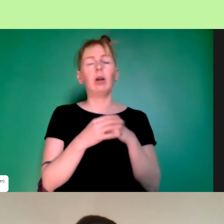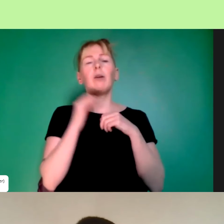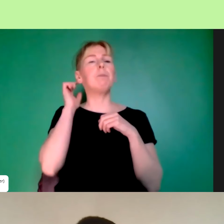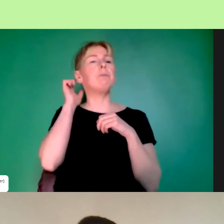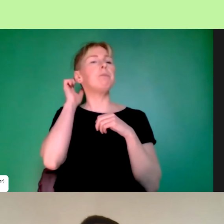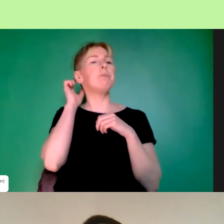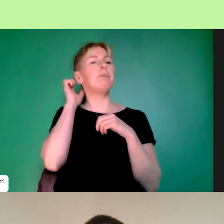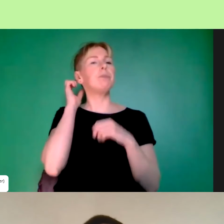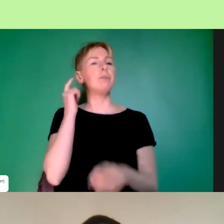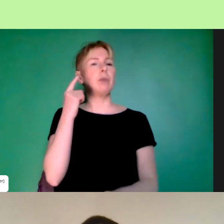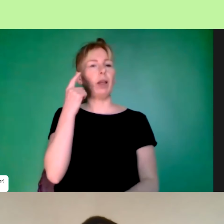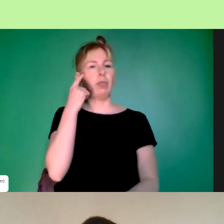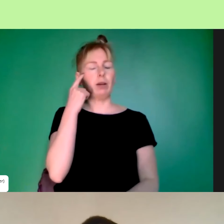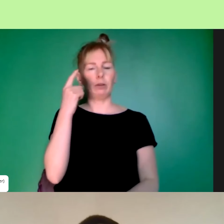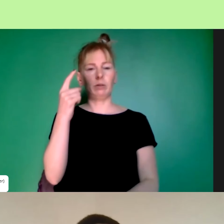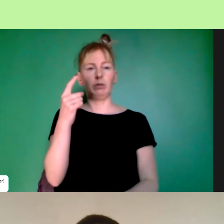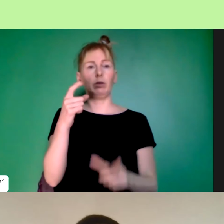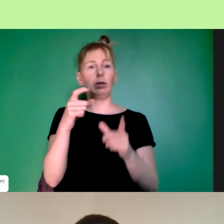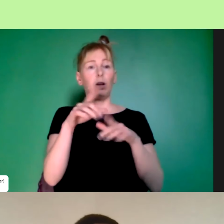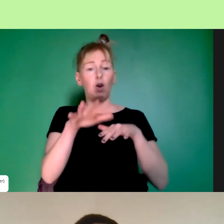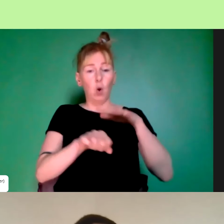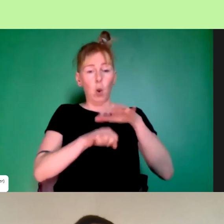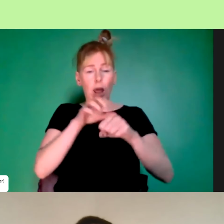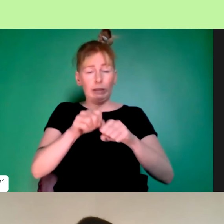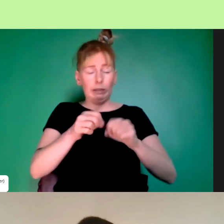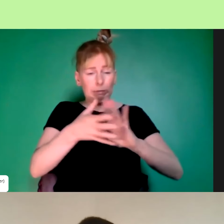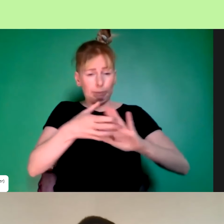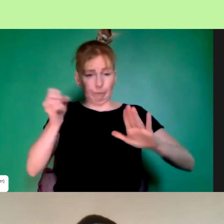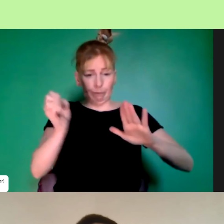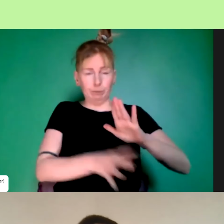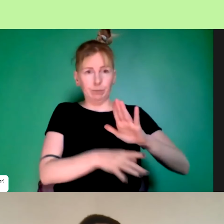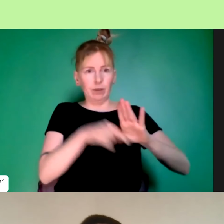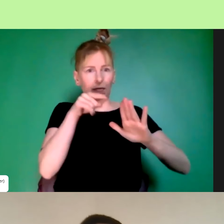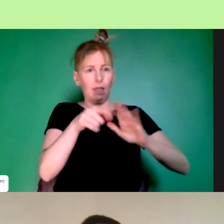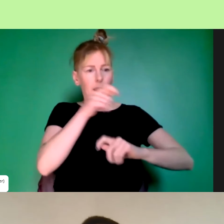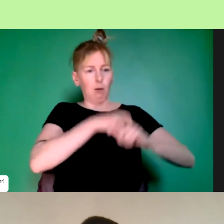where decolonization is very western centric, but like the rest of the world has its own